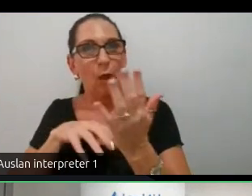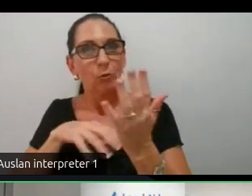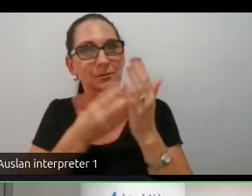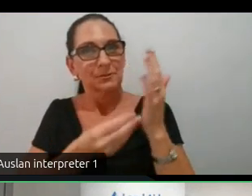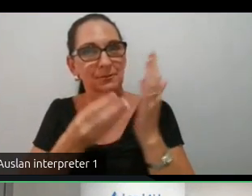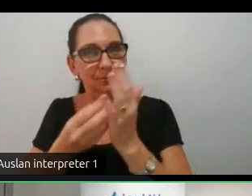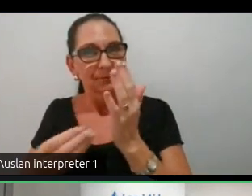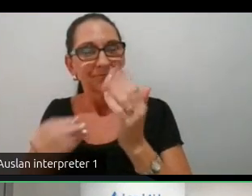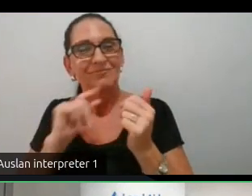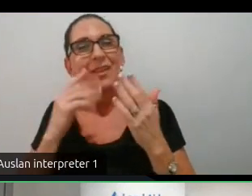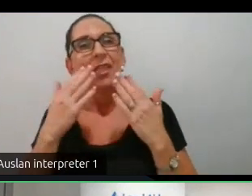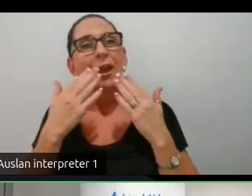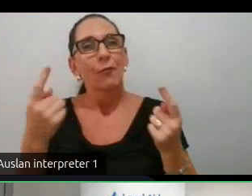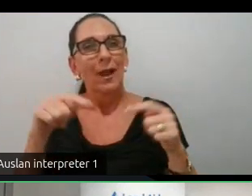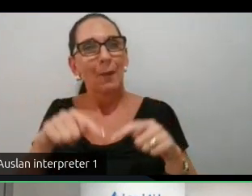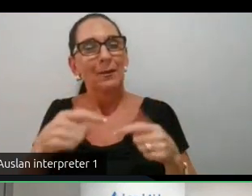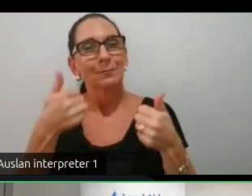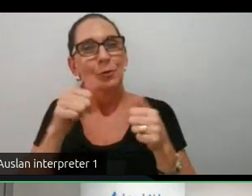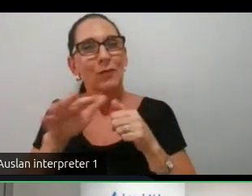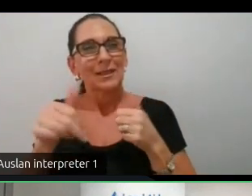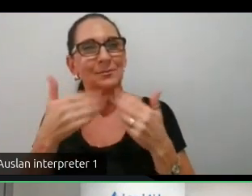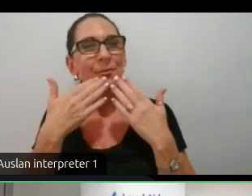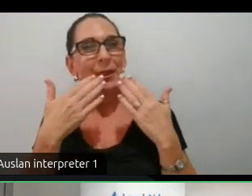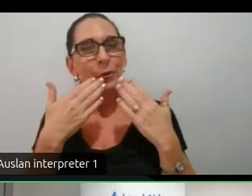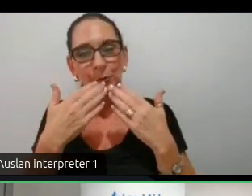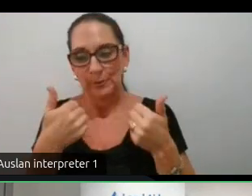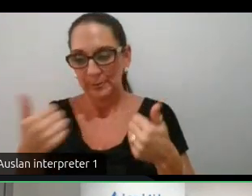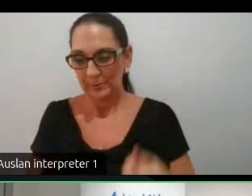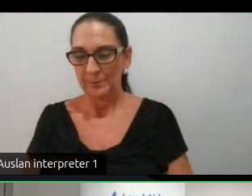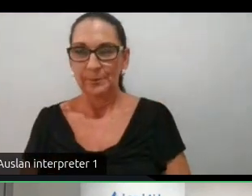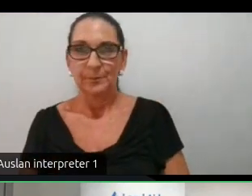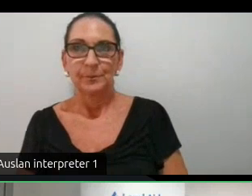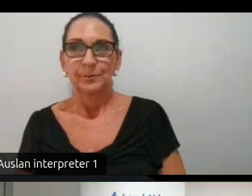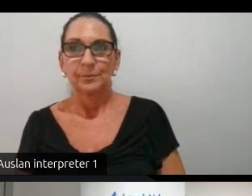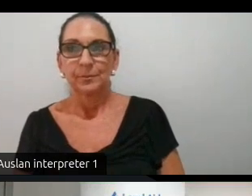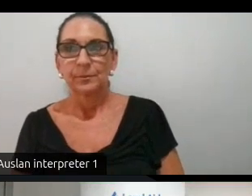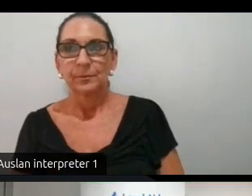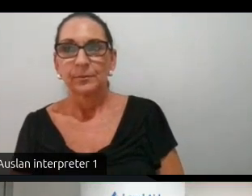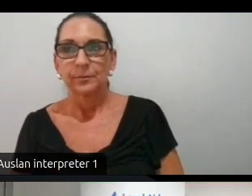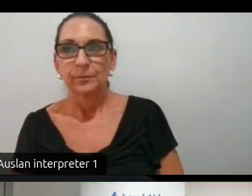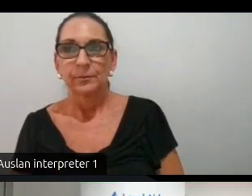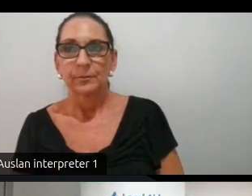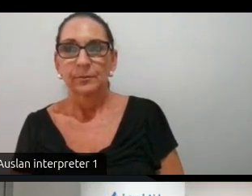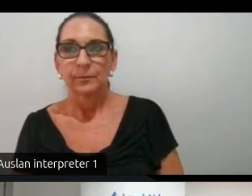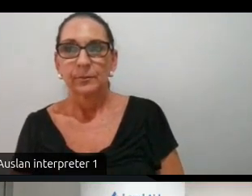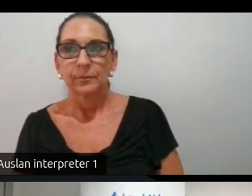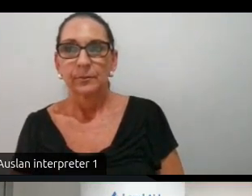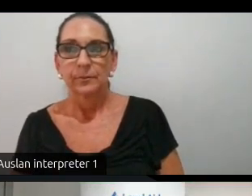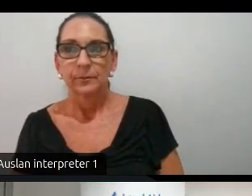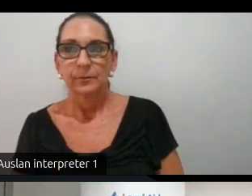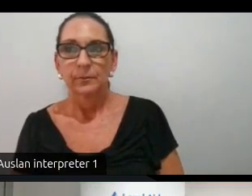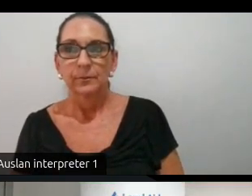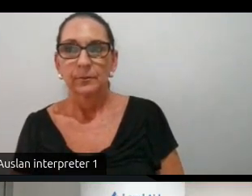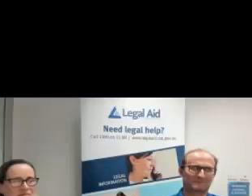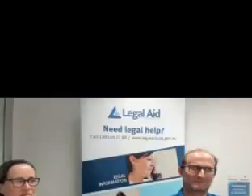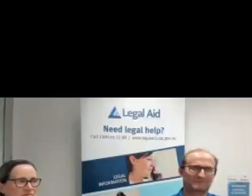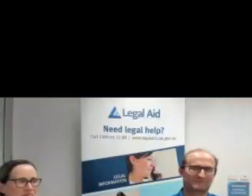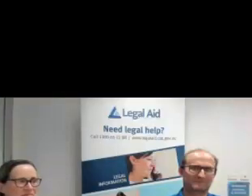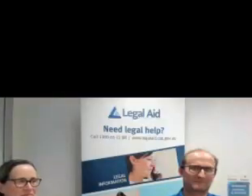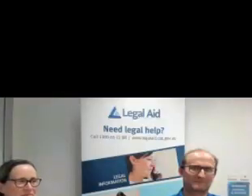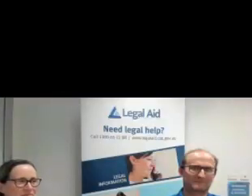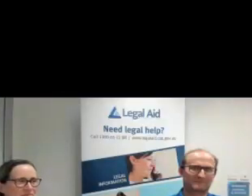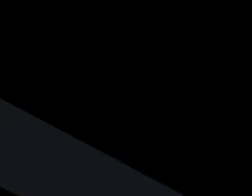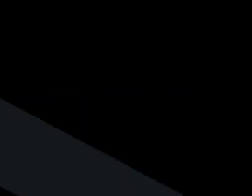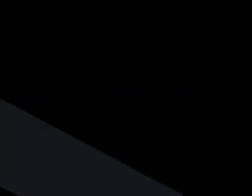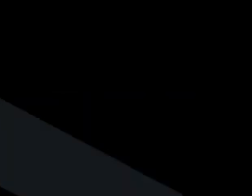download. And thank you so much for joining us. It's been great. Thanks everyone. Thank you.